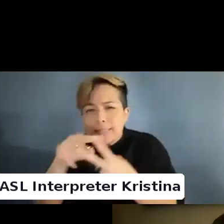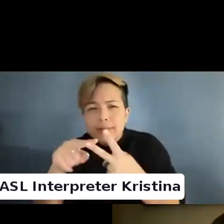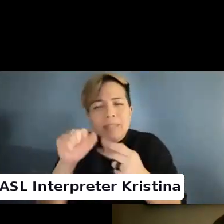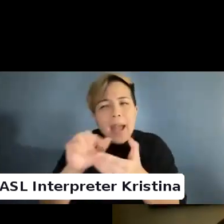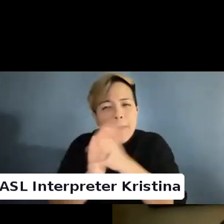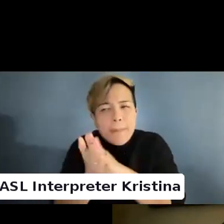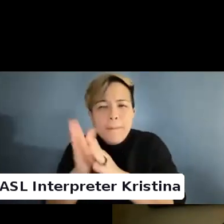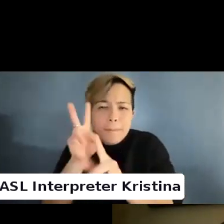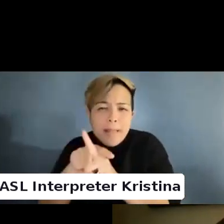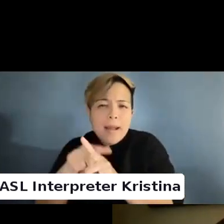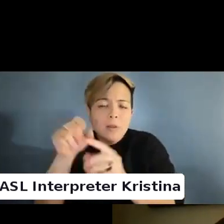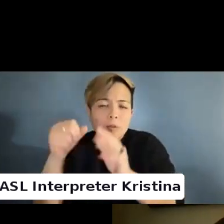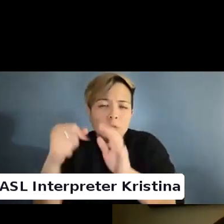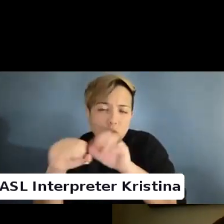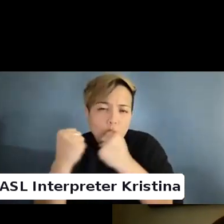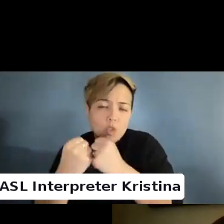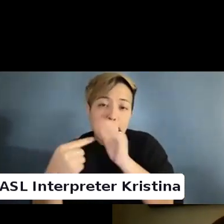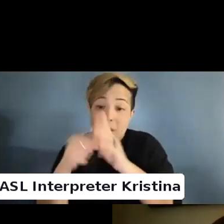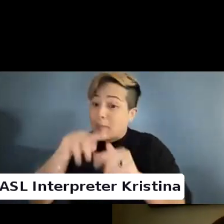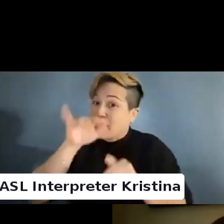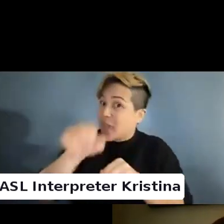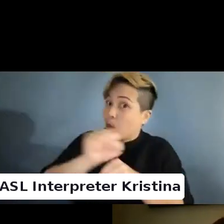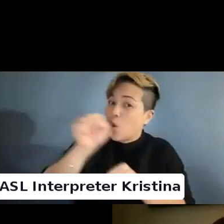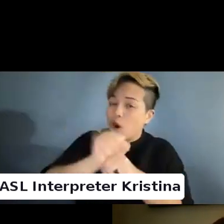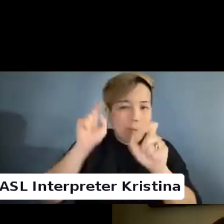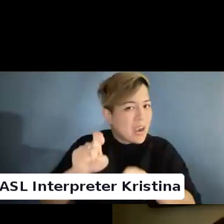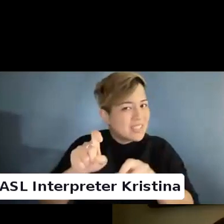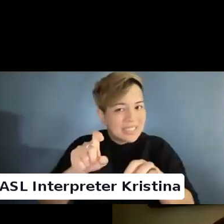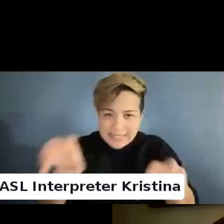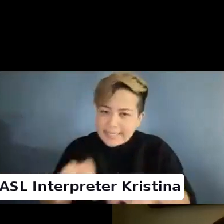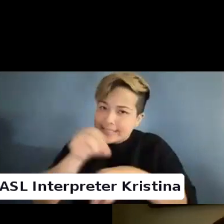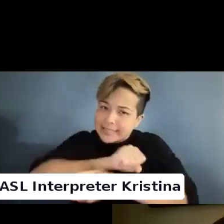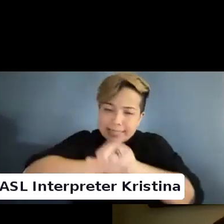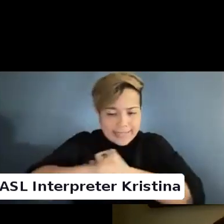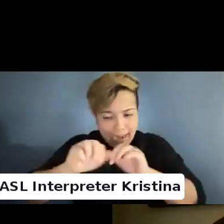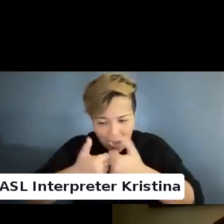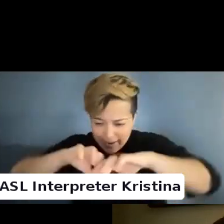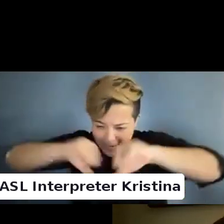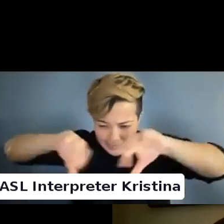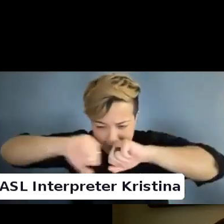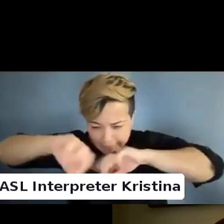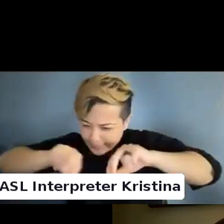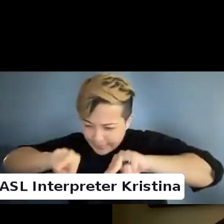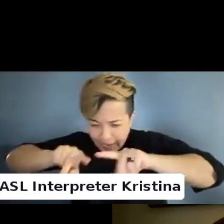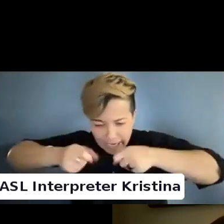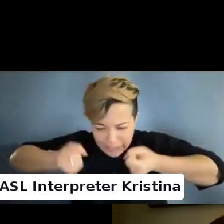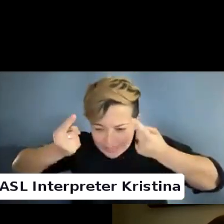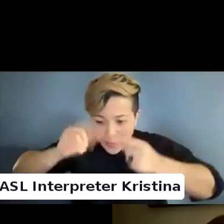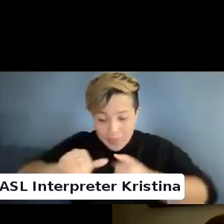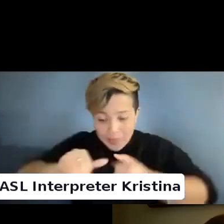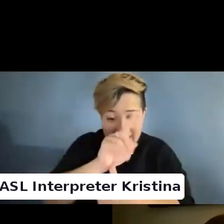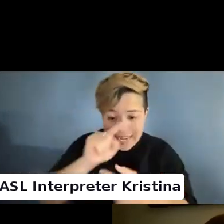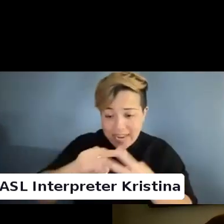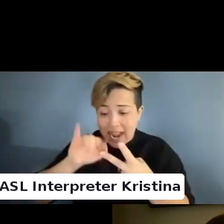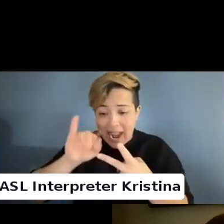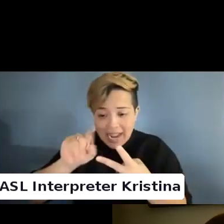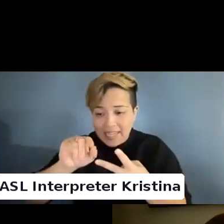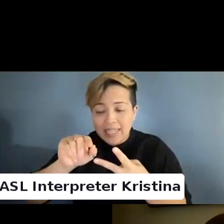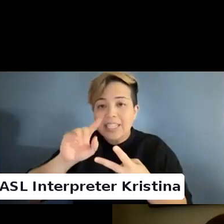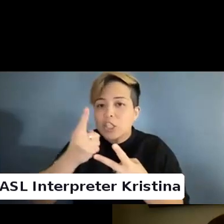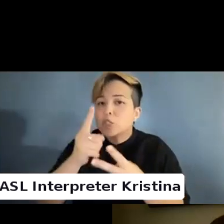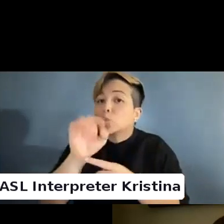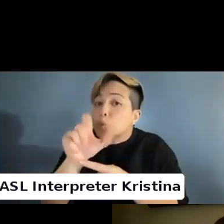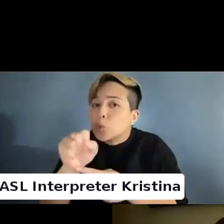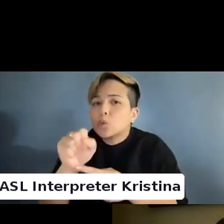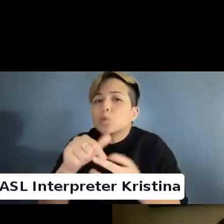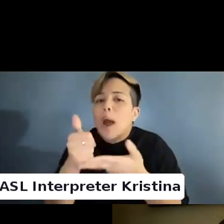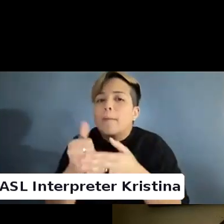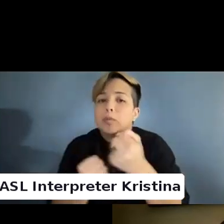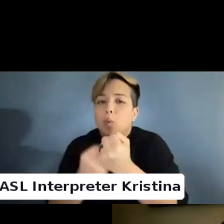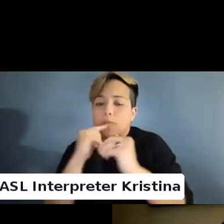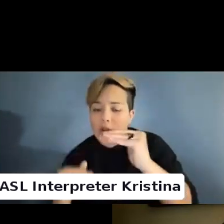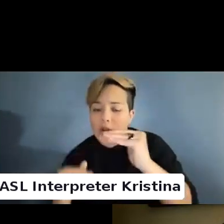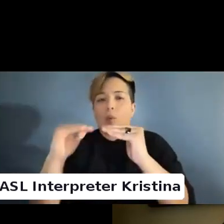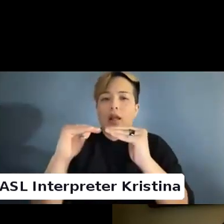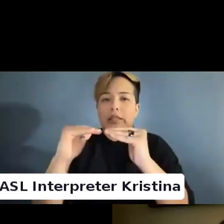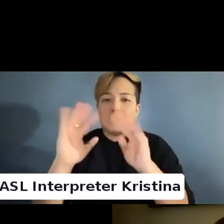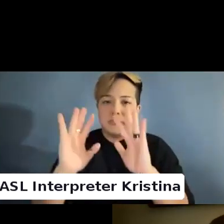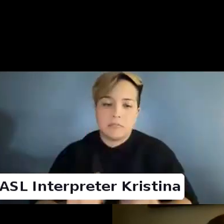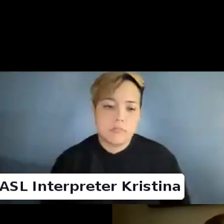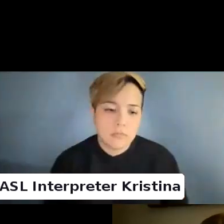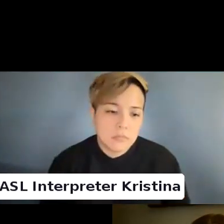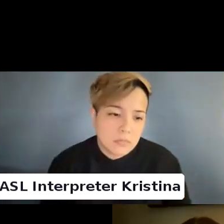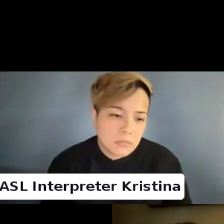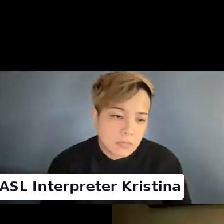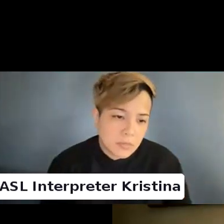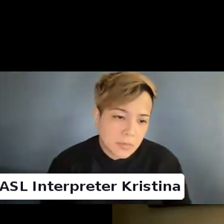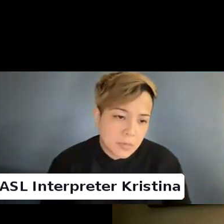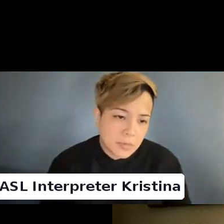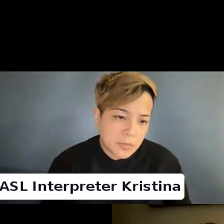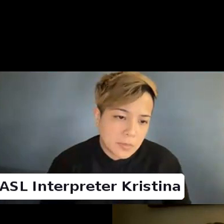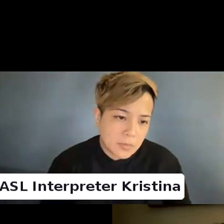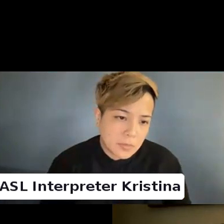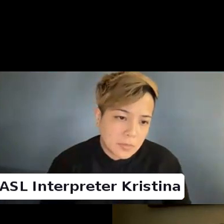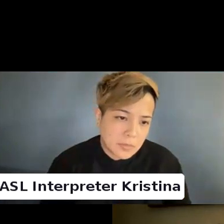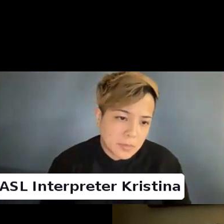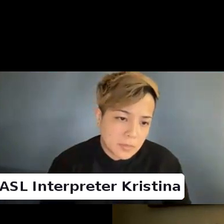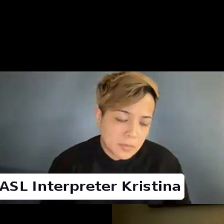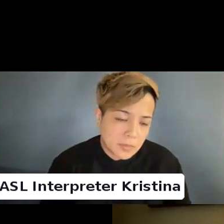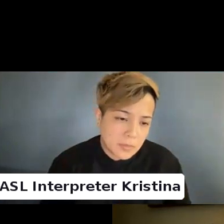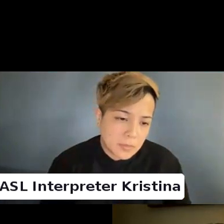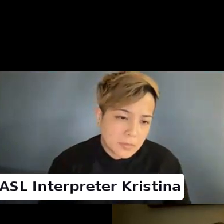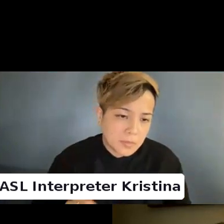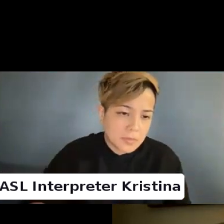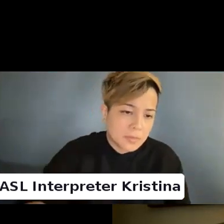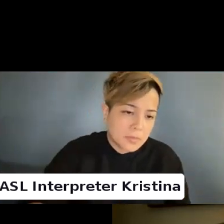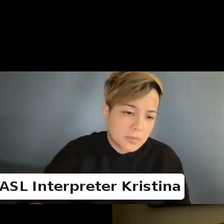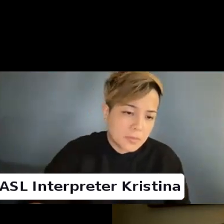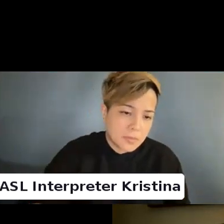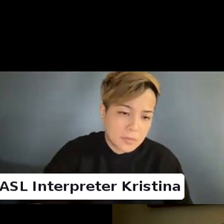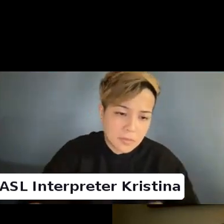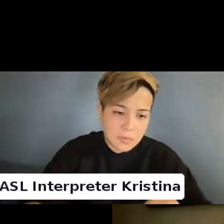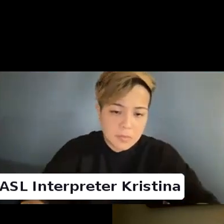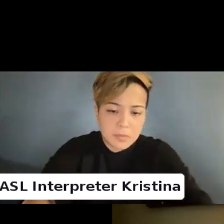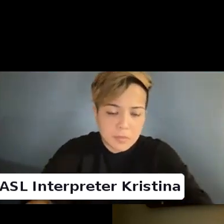But that work needs to be done in terms of having people understand again that